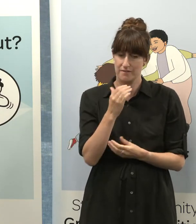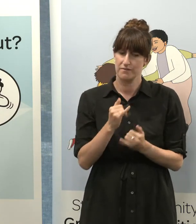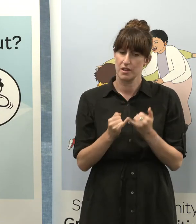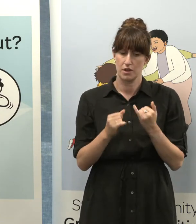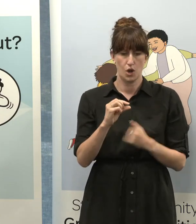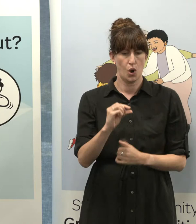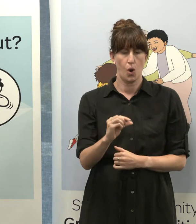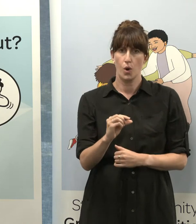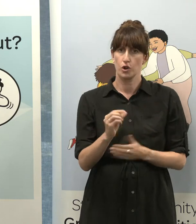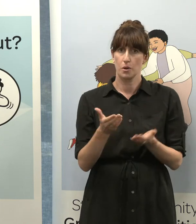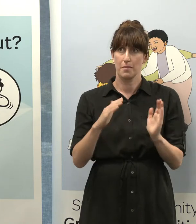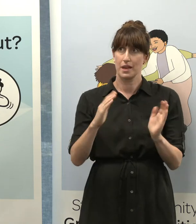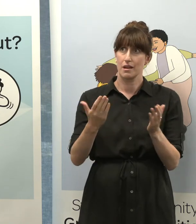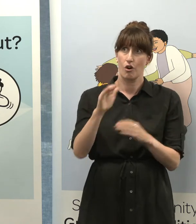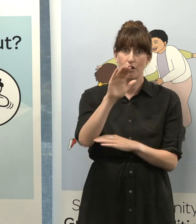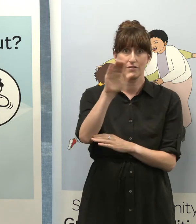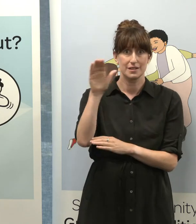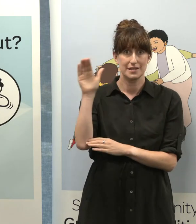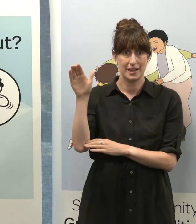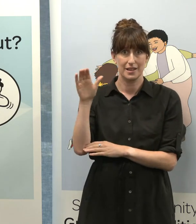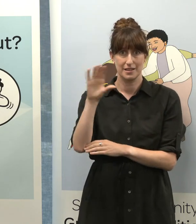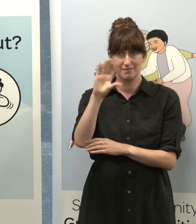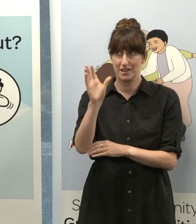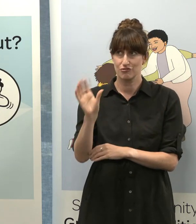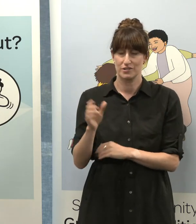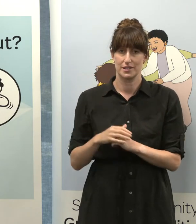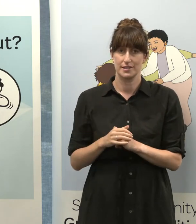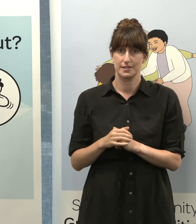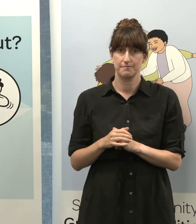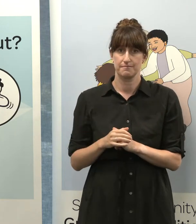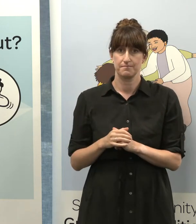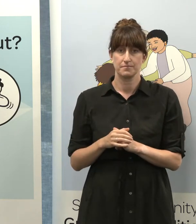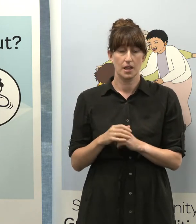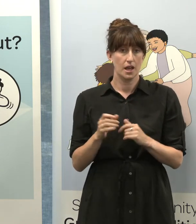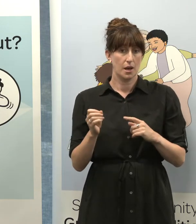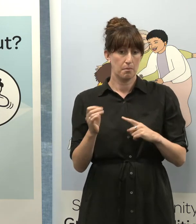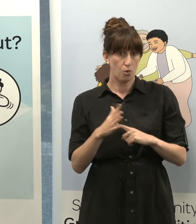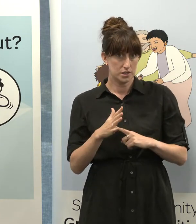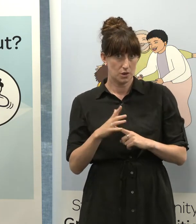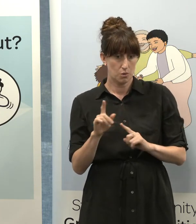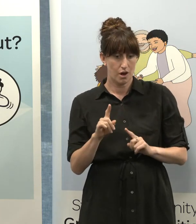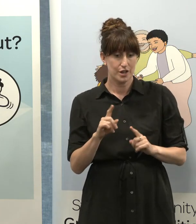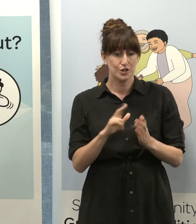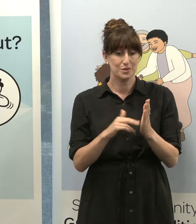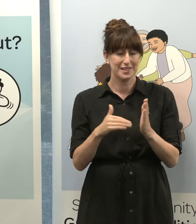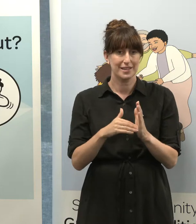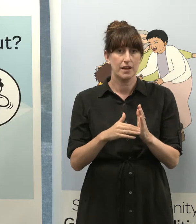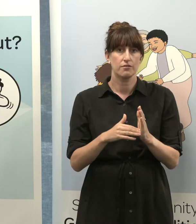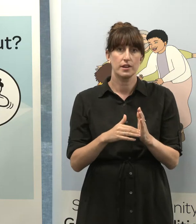under investigation. I want to emphasise New Zealand's total number of deaths remains very low by